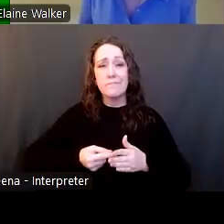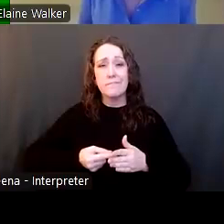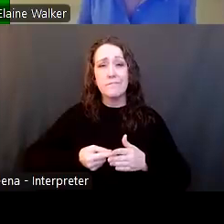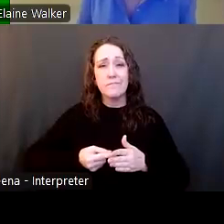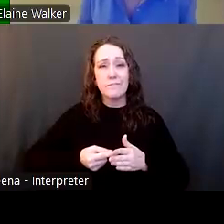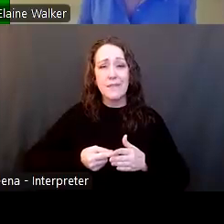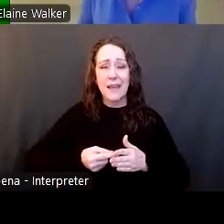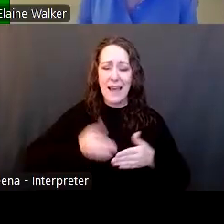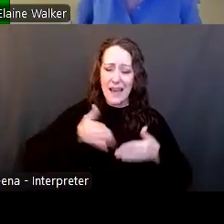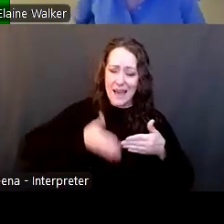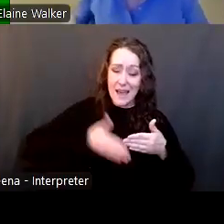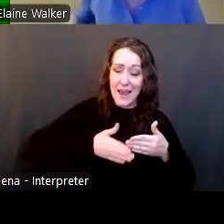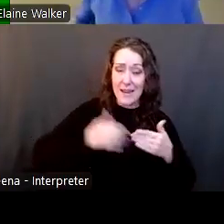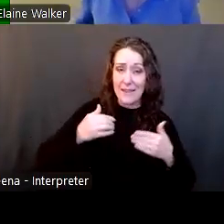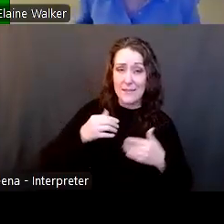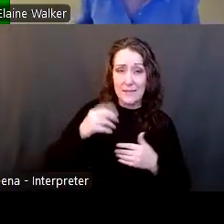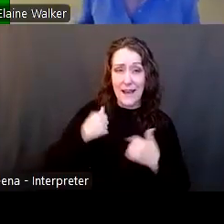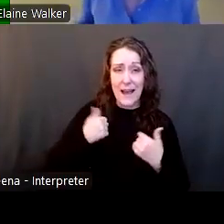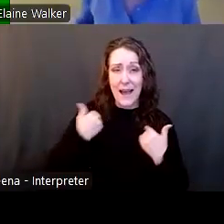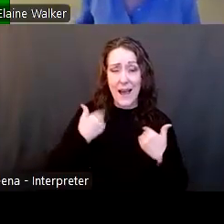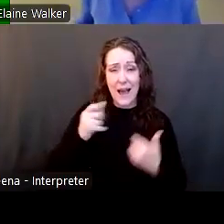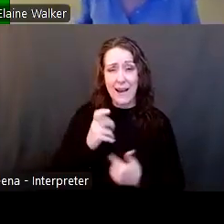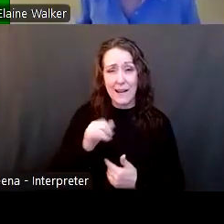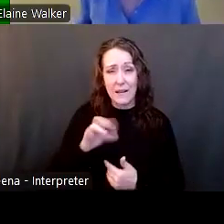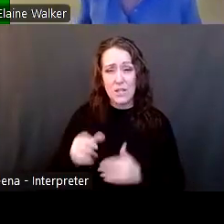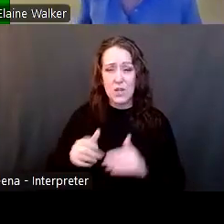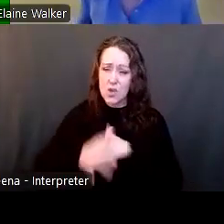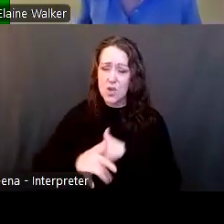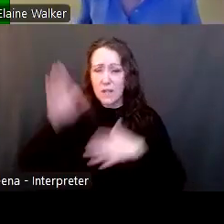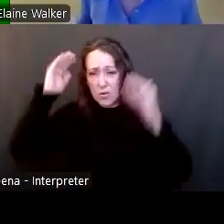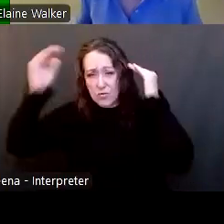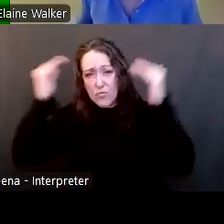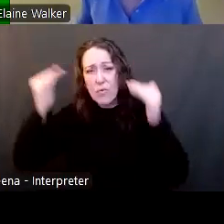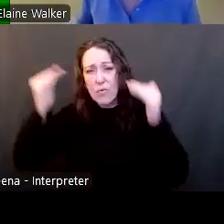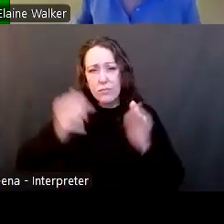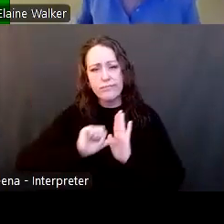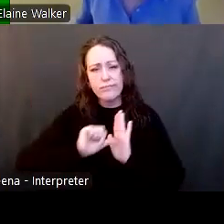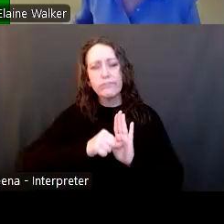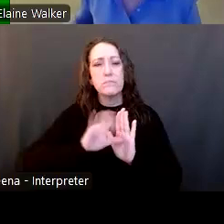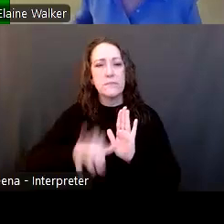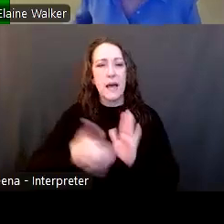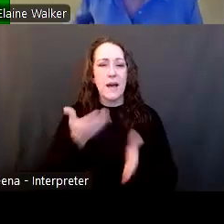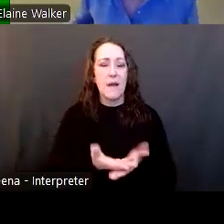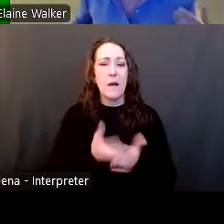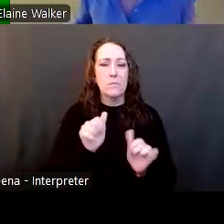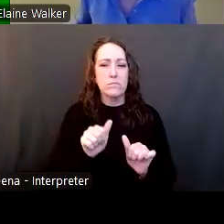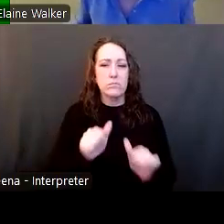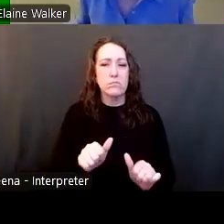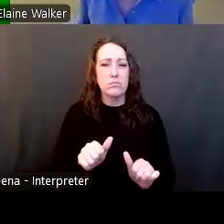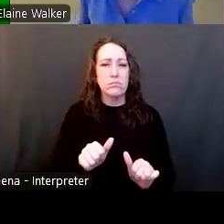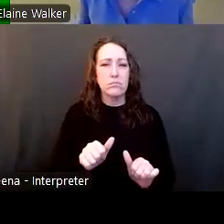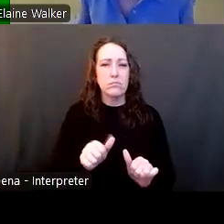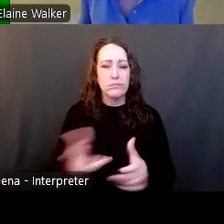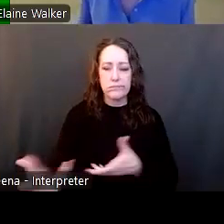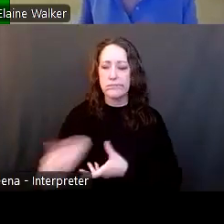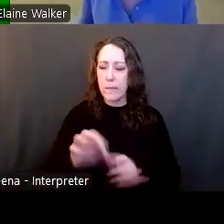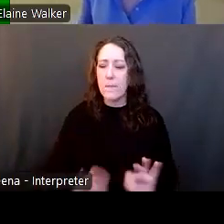early adulthood um highlights the fact that it likely is playing an important role in